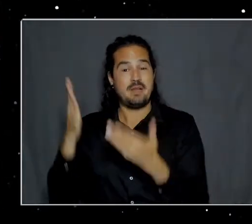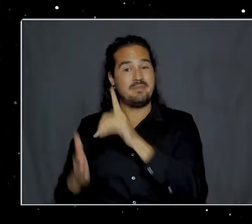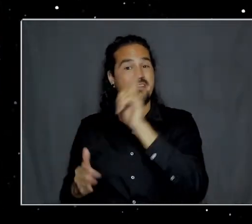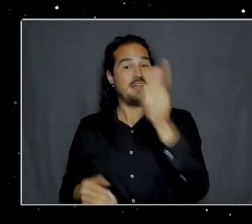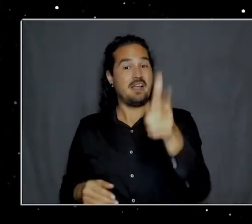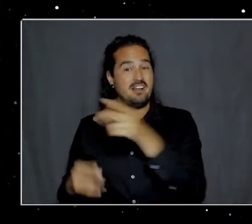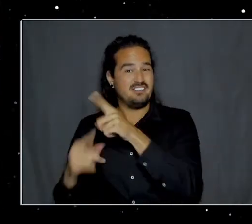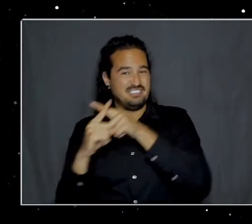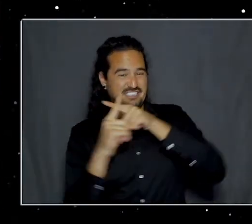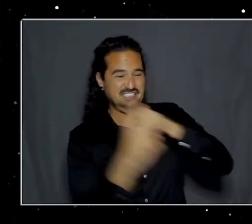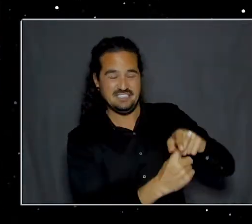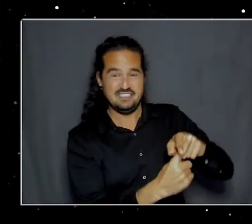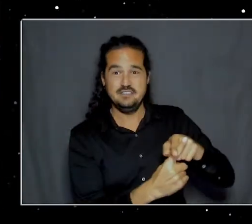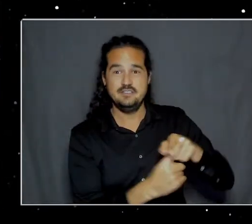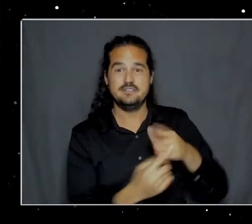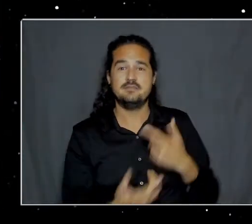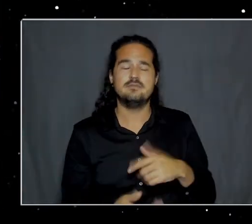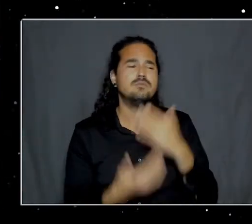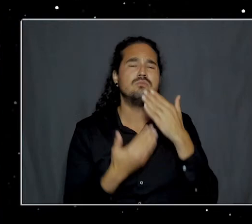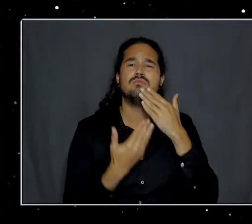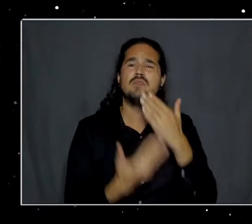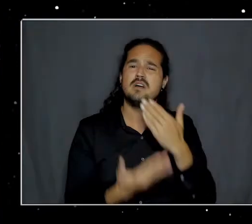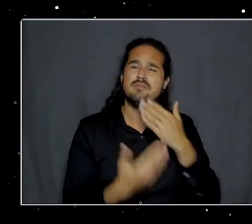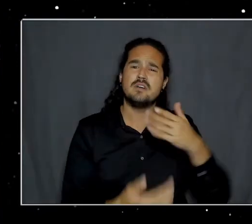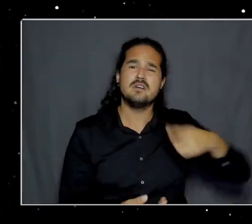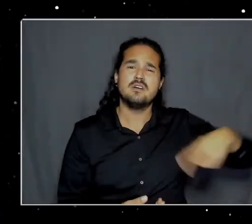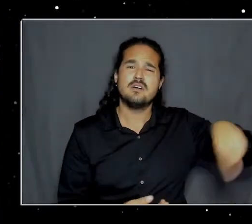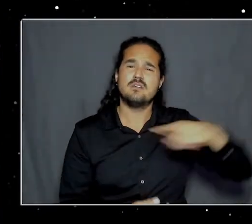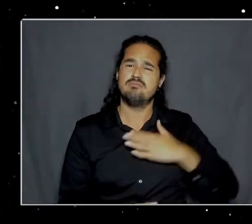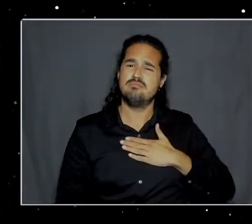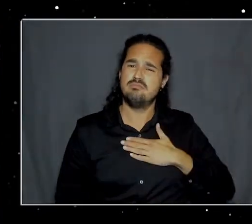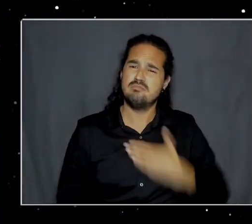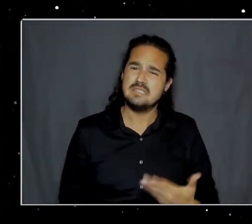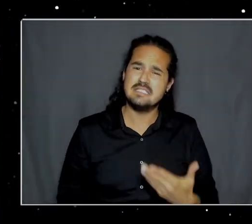TARGETED. AND WE'RE SO GRATEFUL THAT YOU